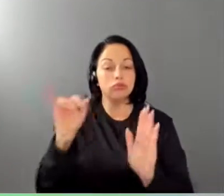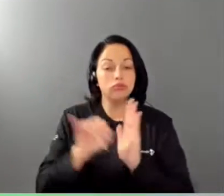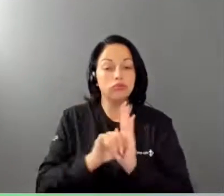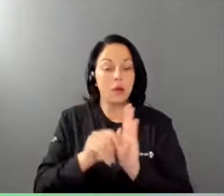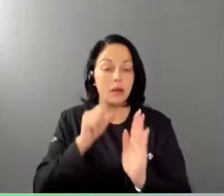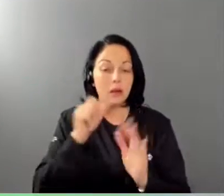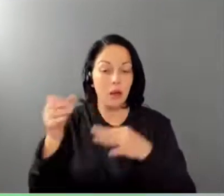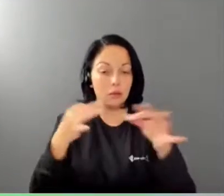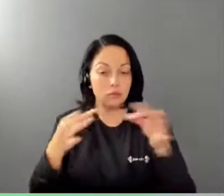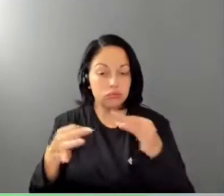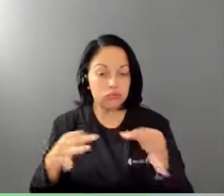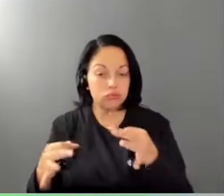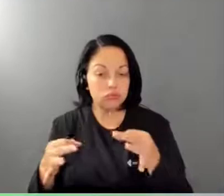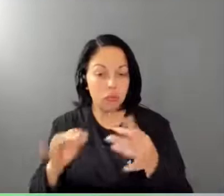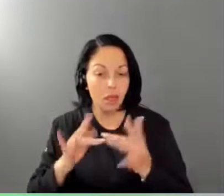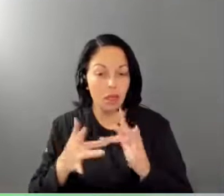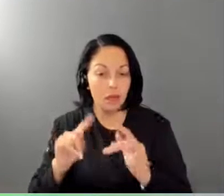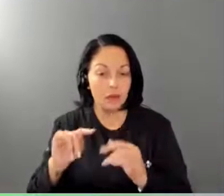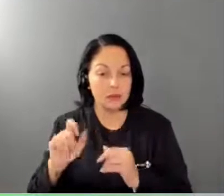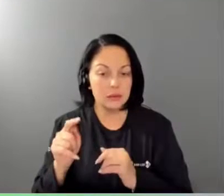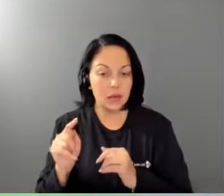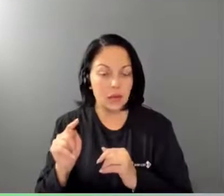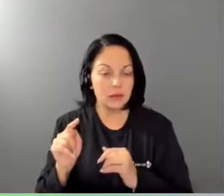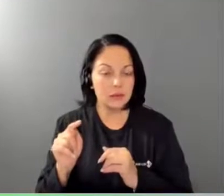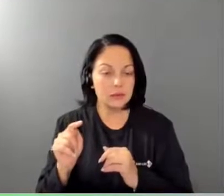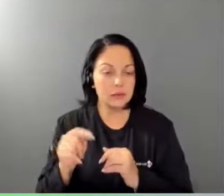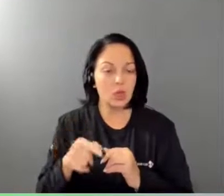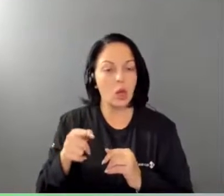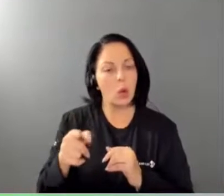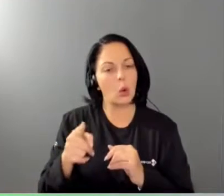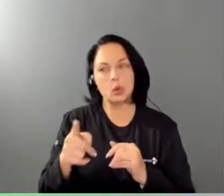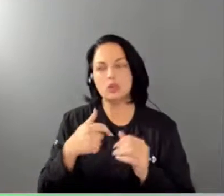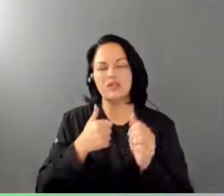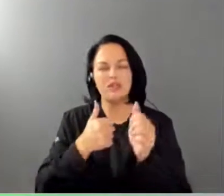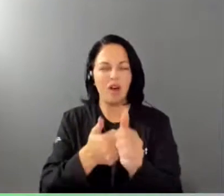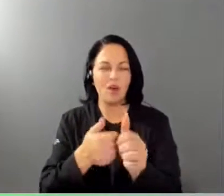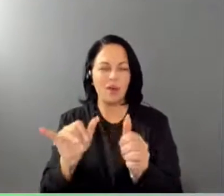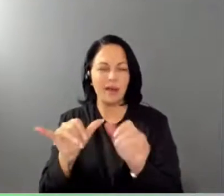processing? Did you have a way to automatically identify